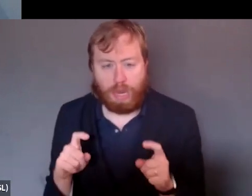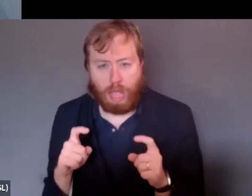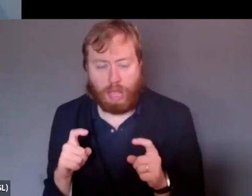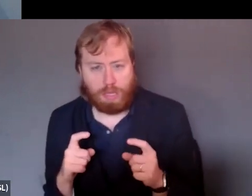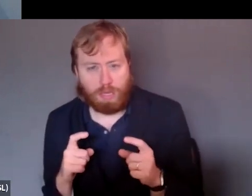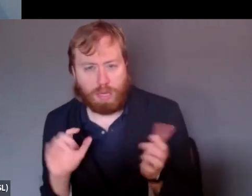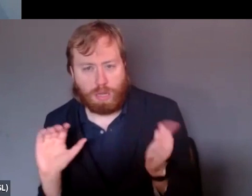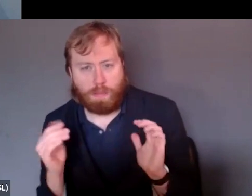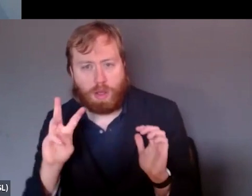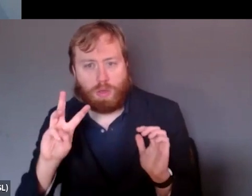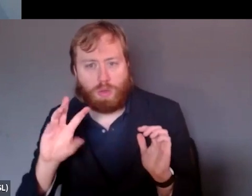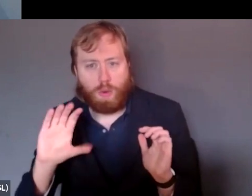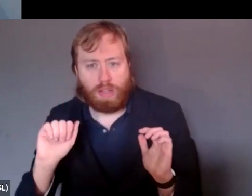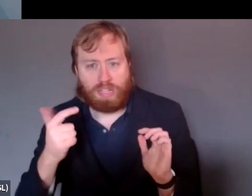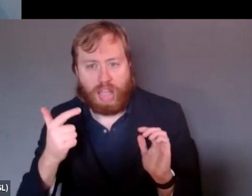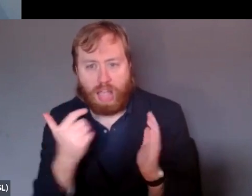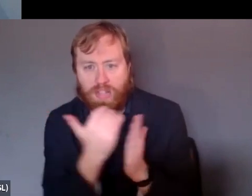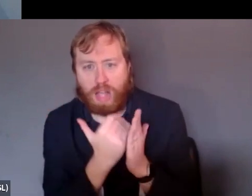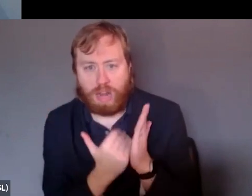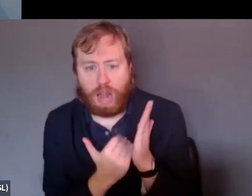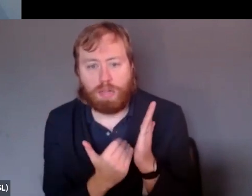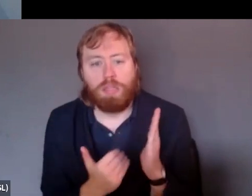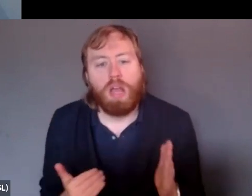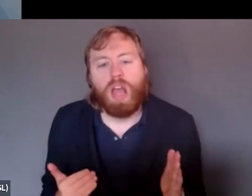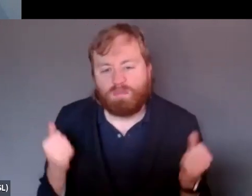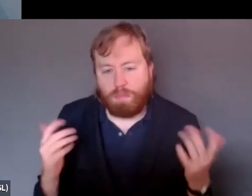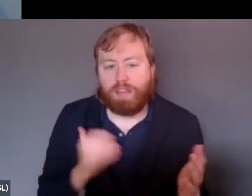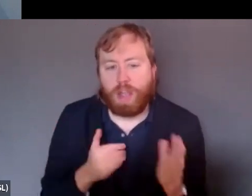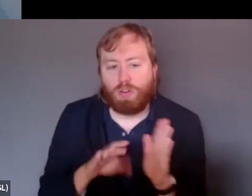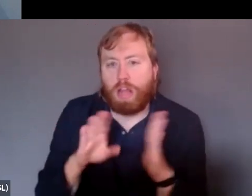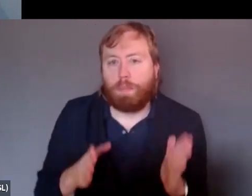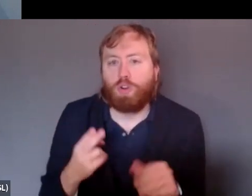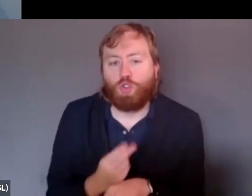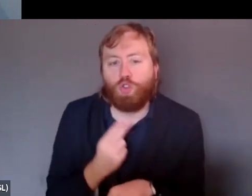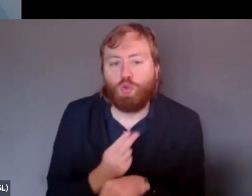Many of our developers use some screen reader testing on their own as well as they're going through.